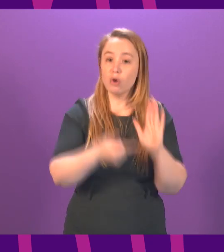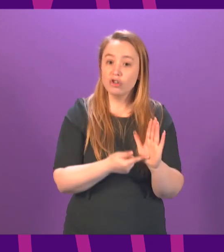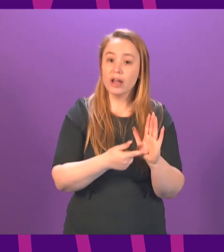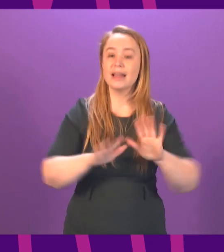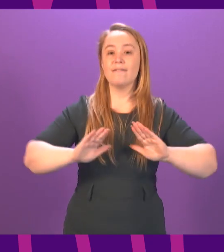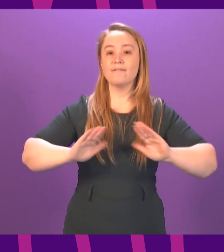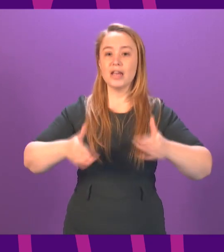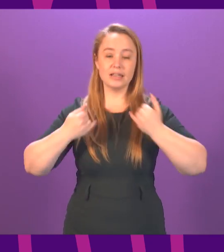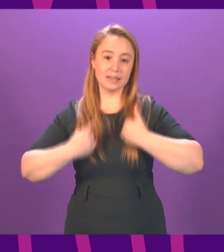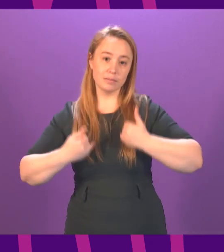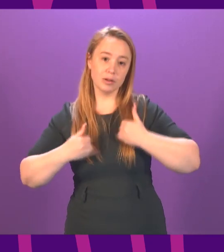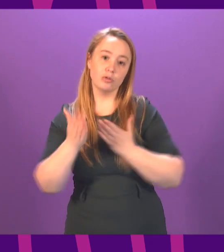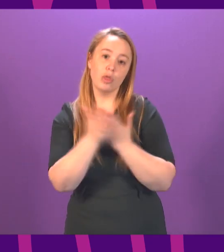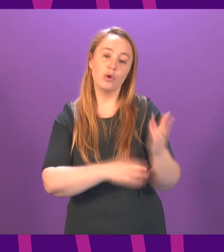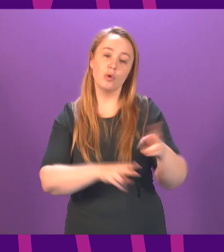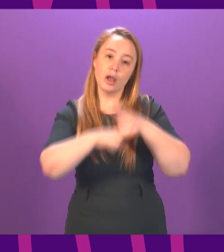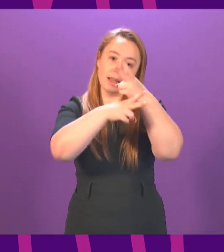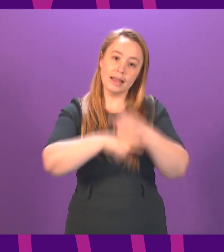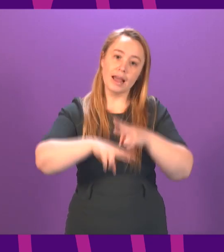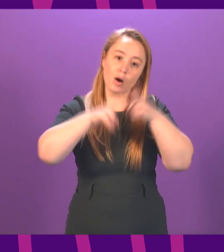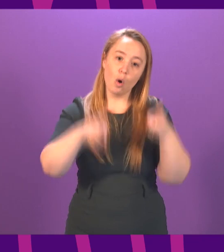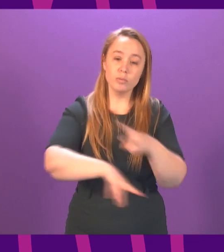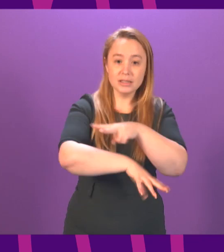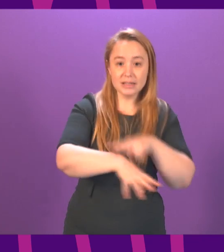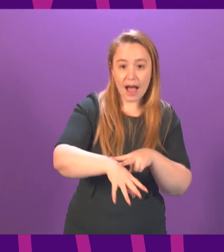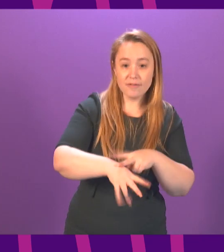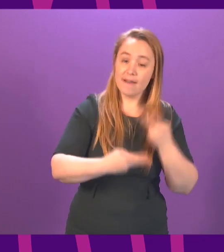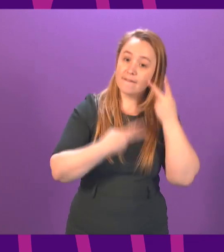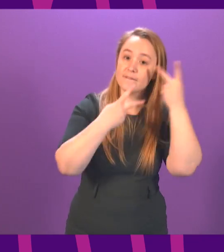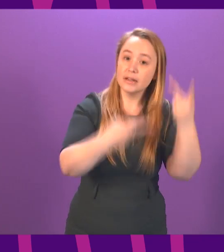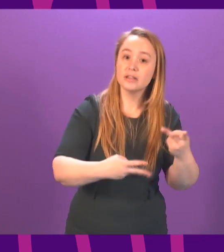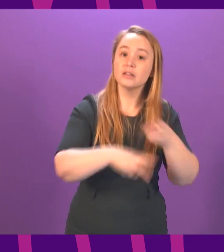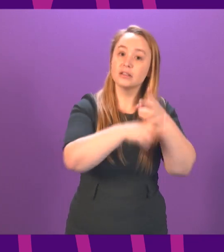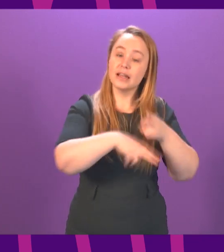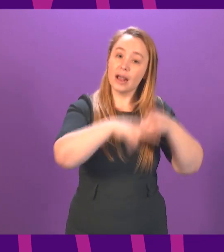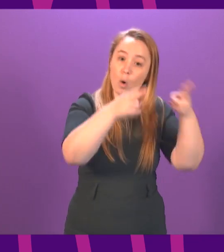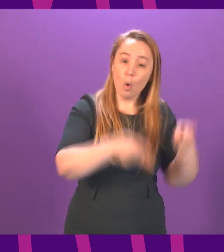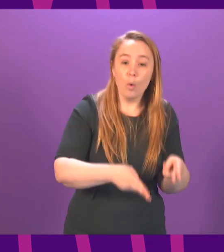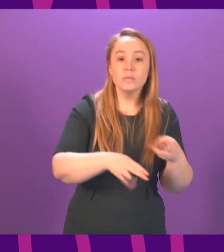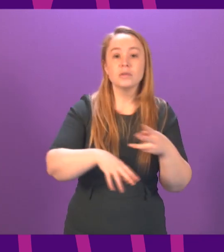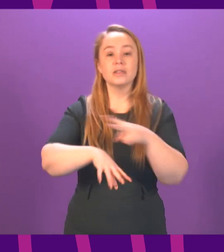among care home staff, visitors to care homes and national health service staff. We are piloting